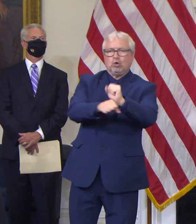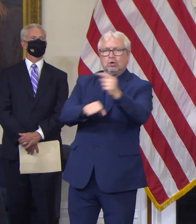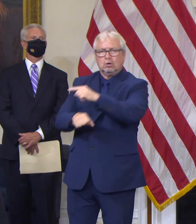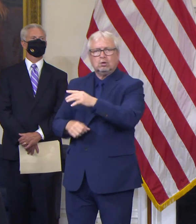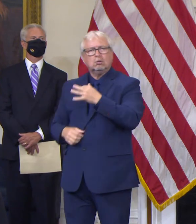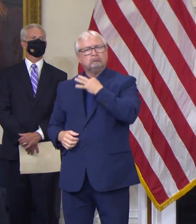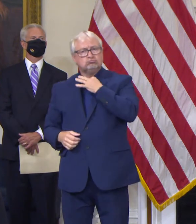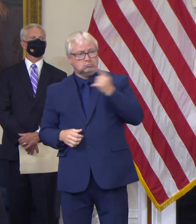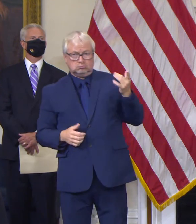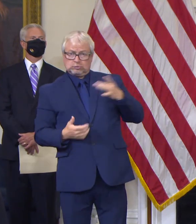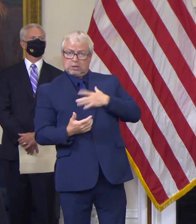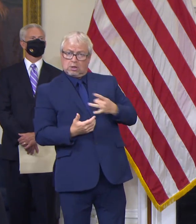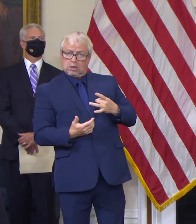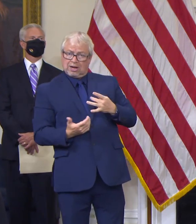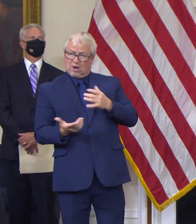the state Health Department has the power to put in orders.